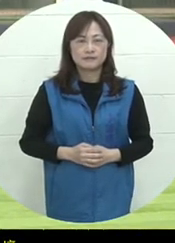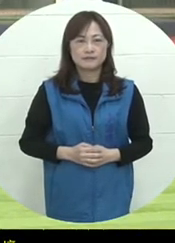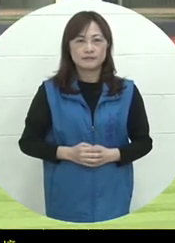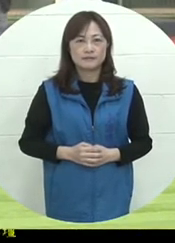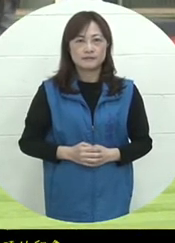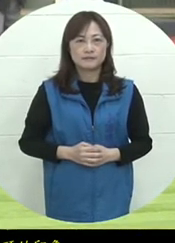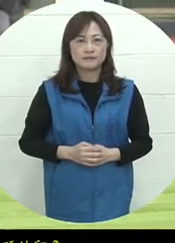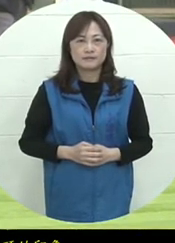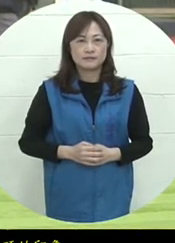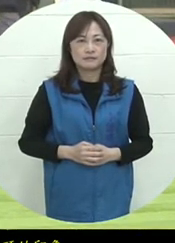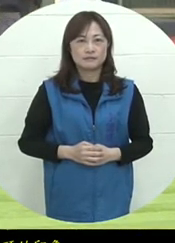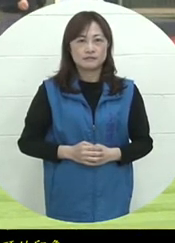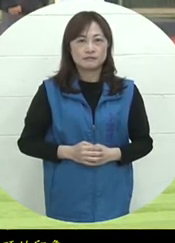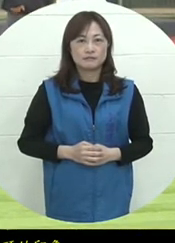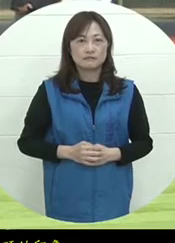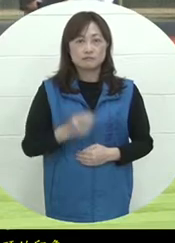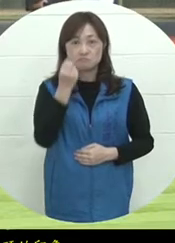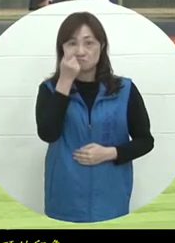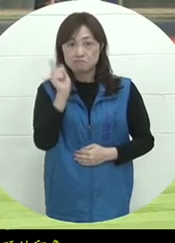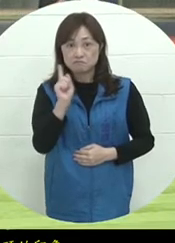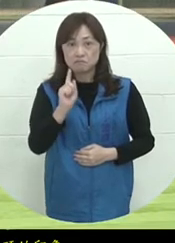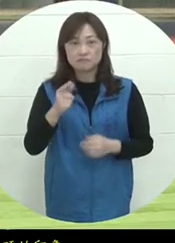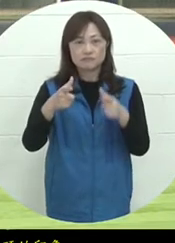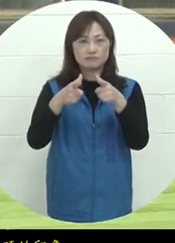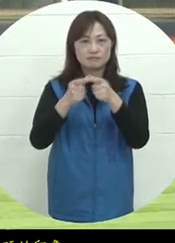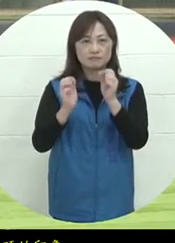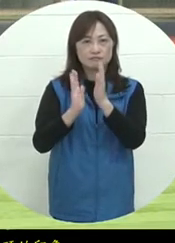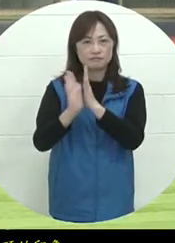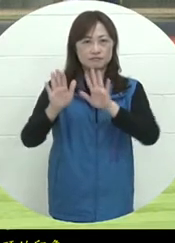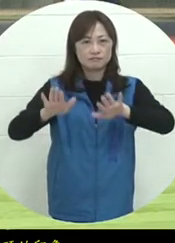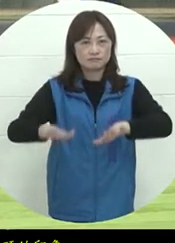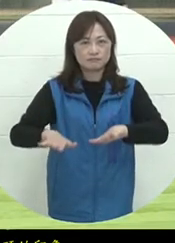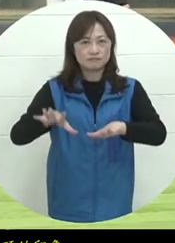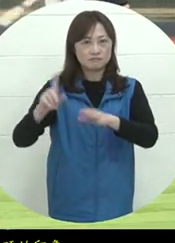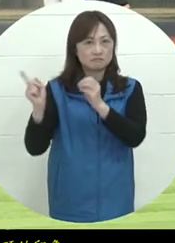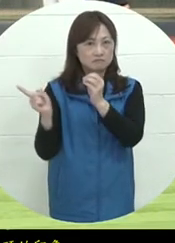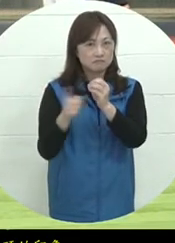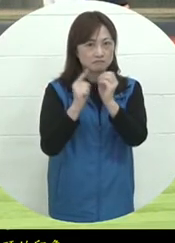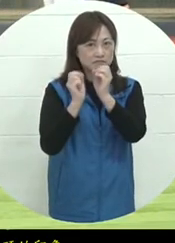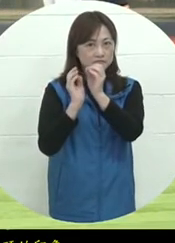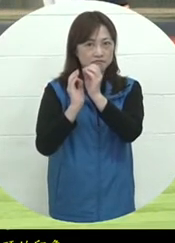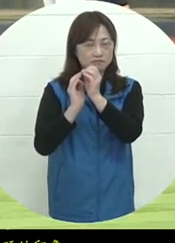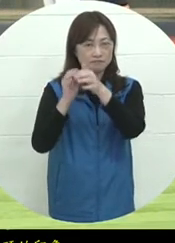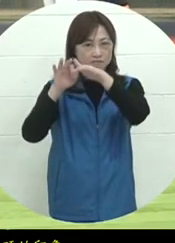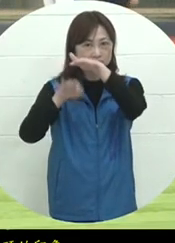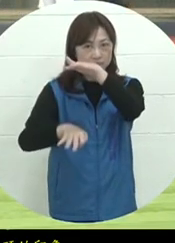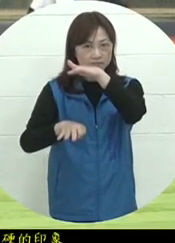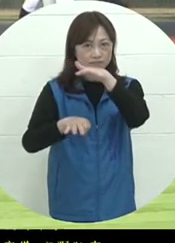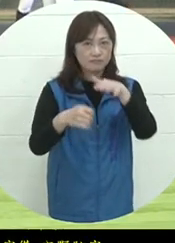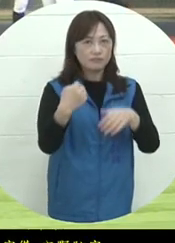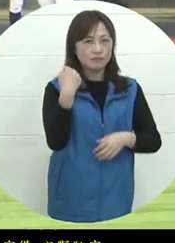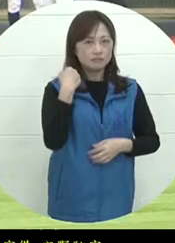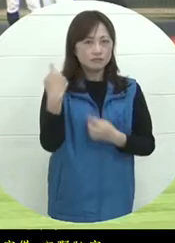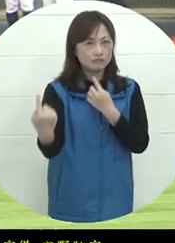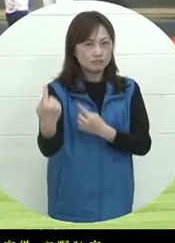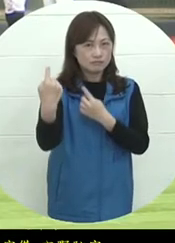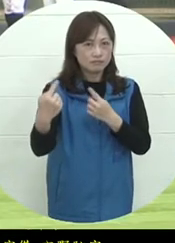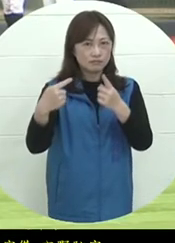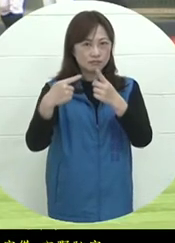What is quite special is that today's starting lineup of the Japanese team is compared with yesterday . In terms of personnel There is a big change.